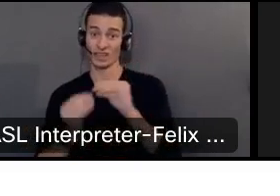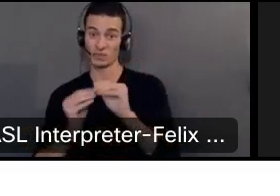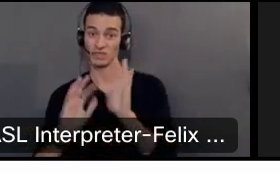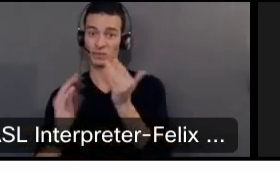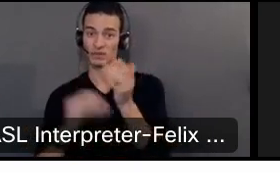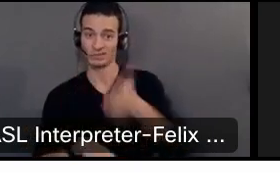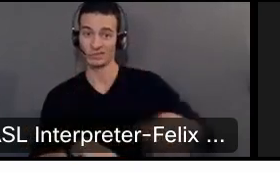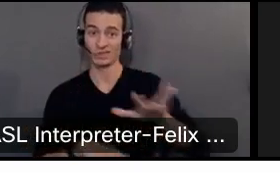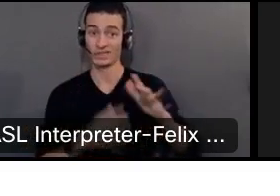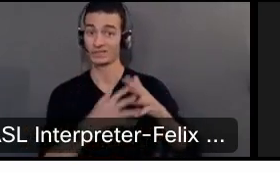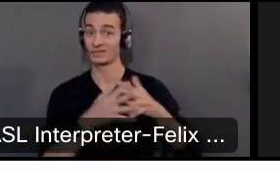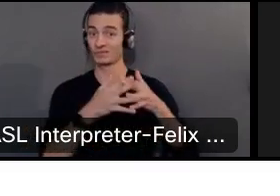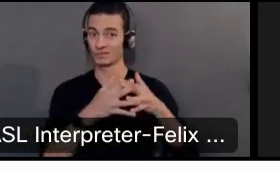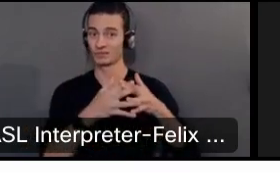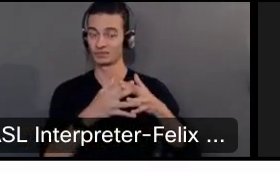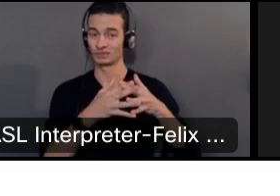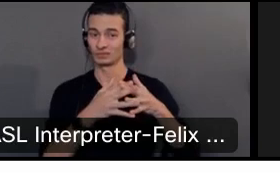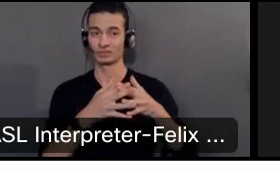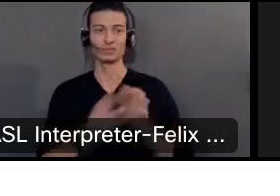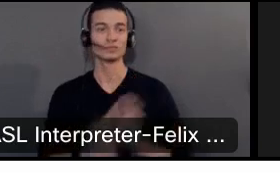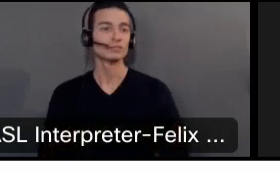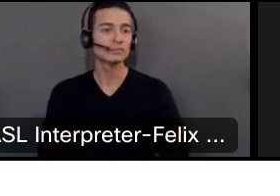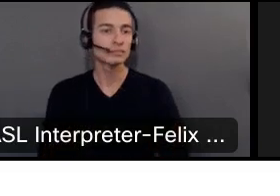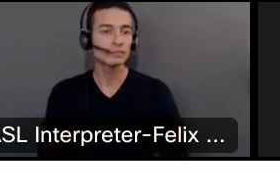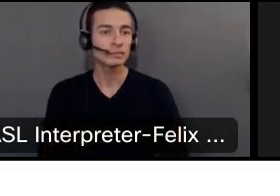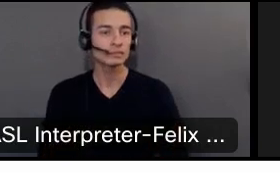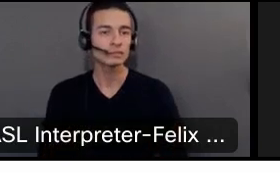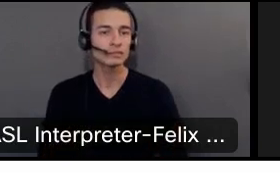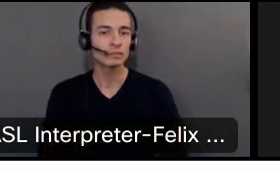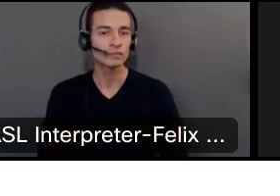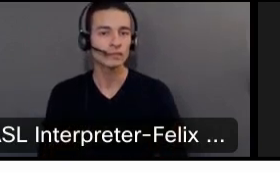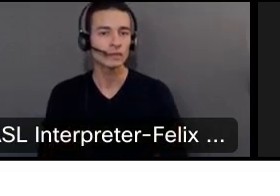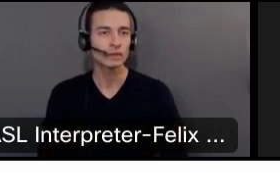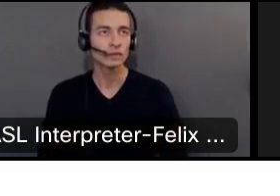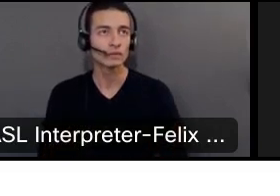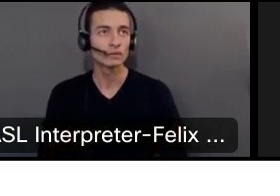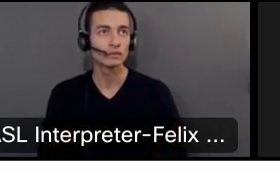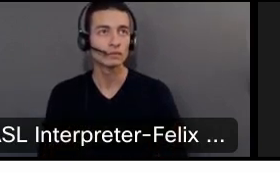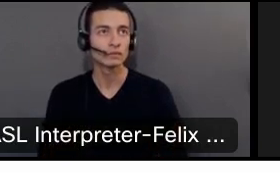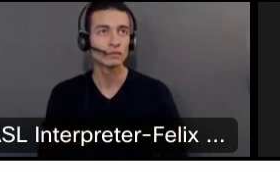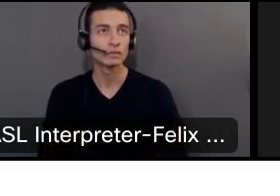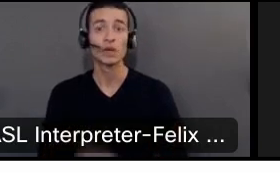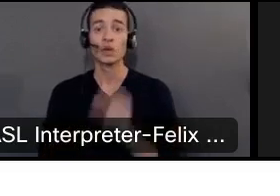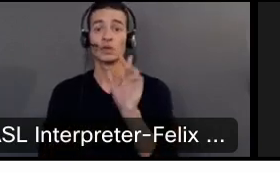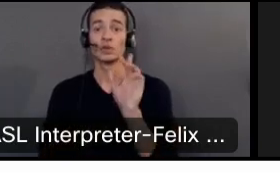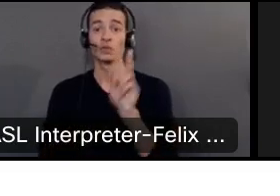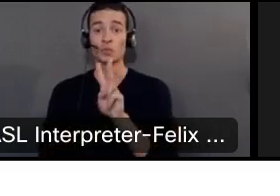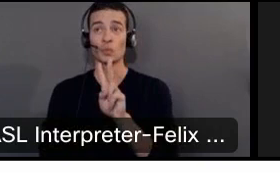Received nationwide ranking of a 14. Out of 2800 hospitals in April.